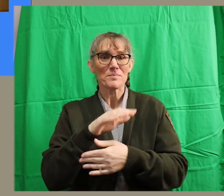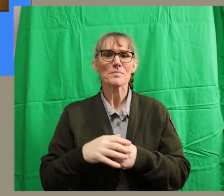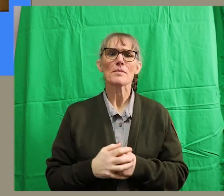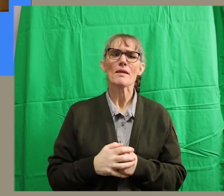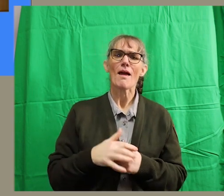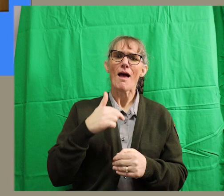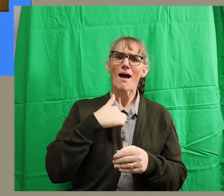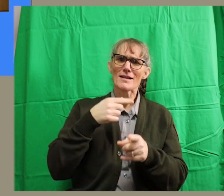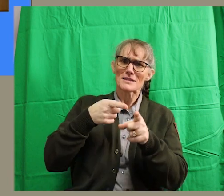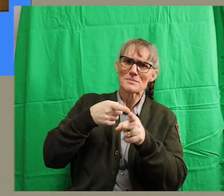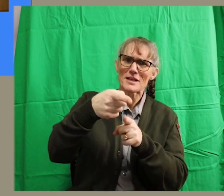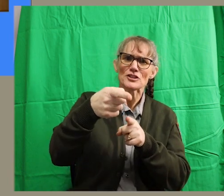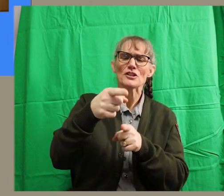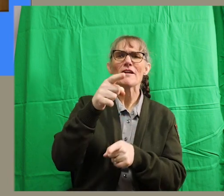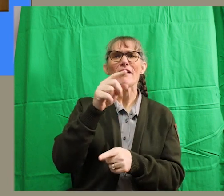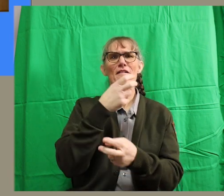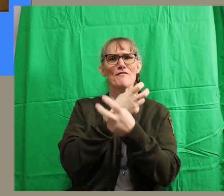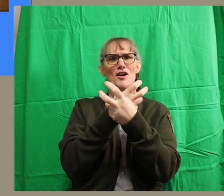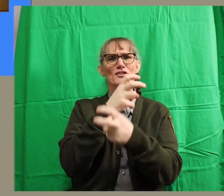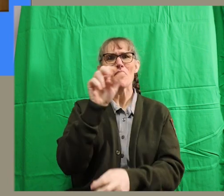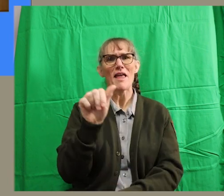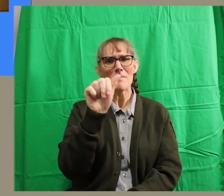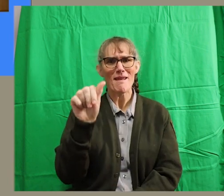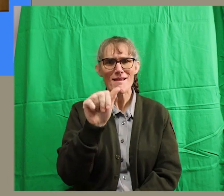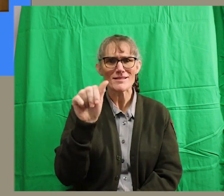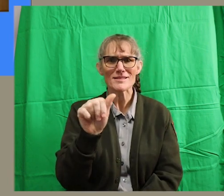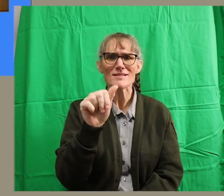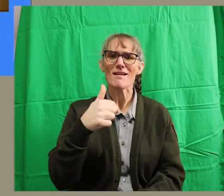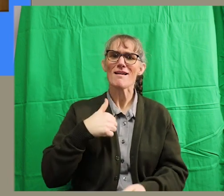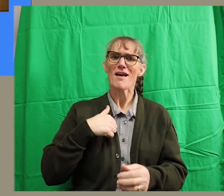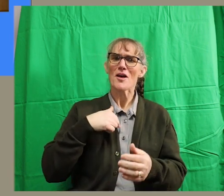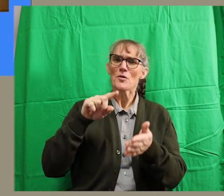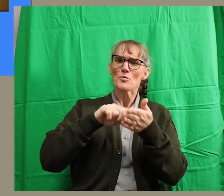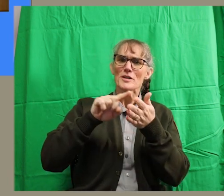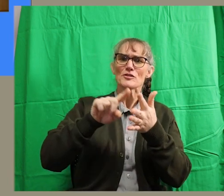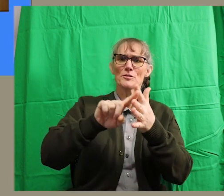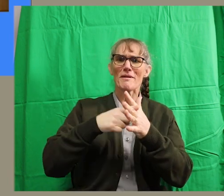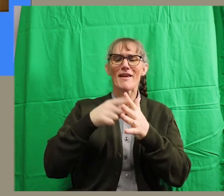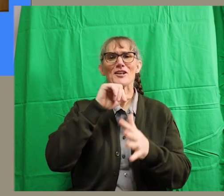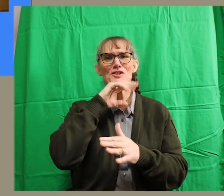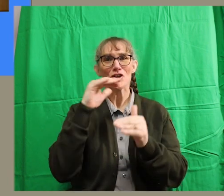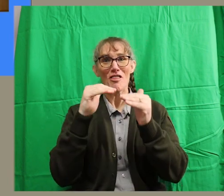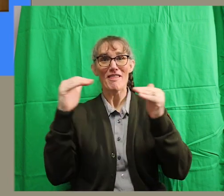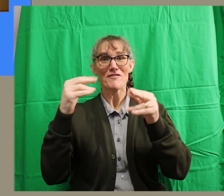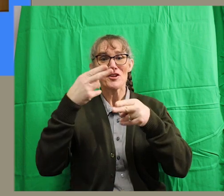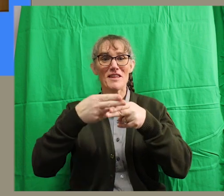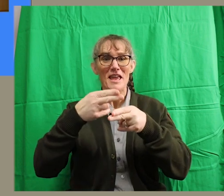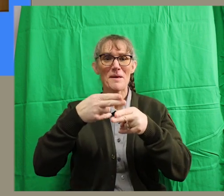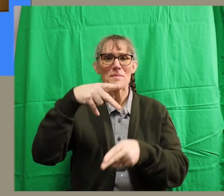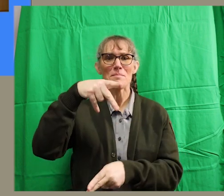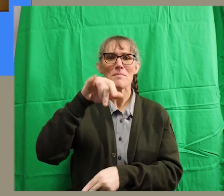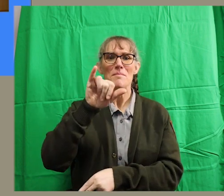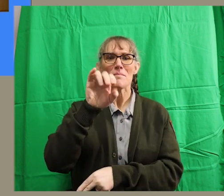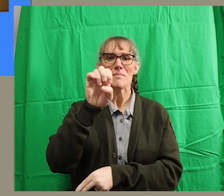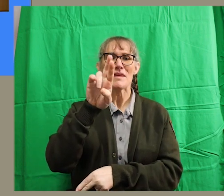I work primarily on ammonites when I'm doing research, and my research career began with ammonites from the Pierre Shale.